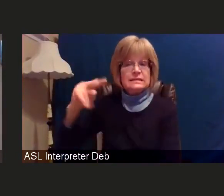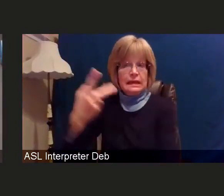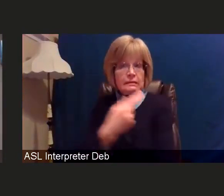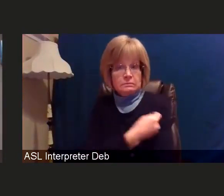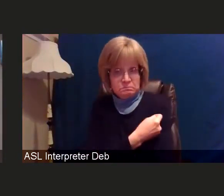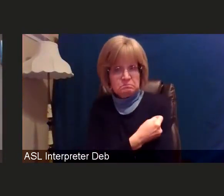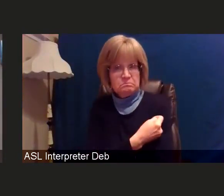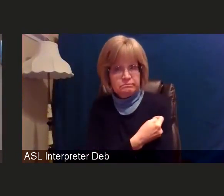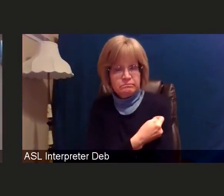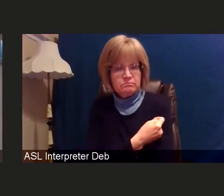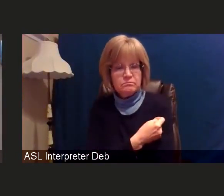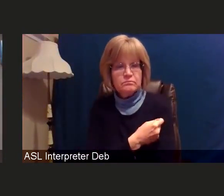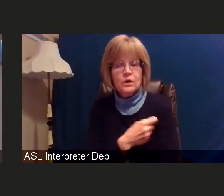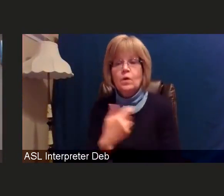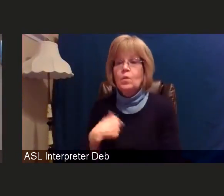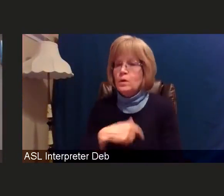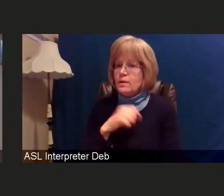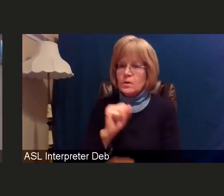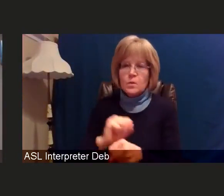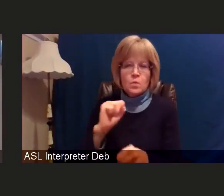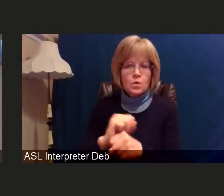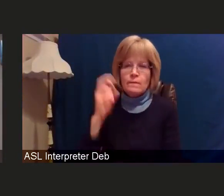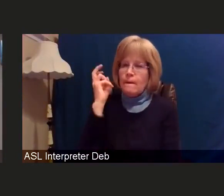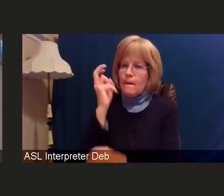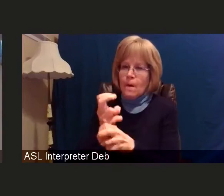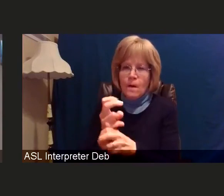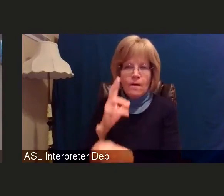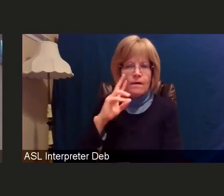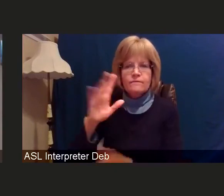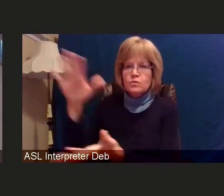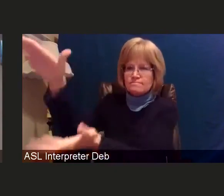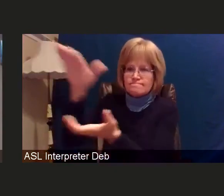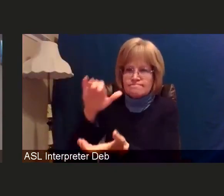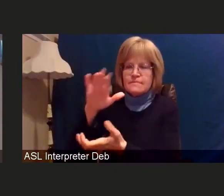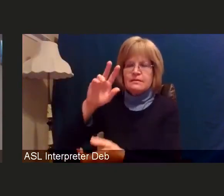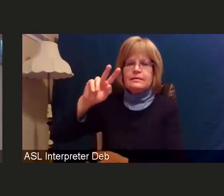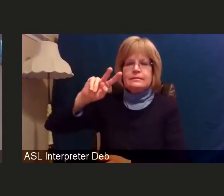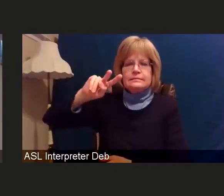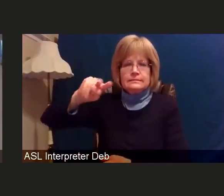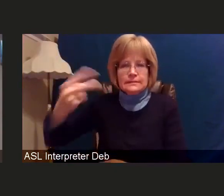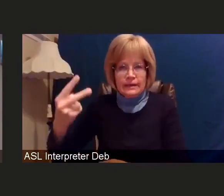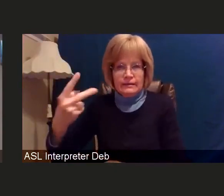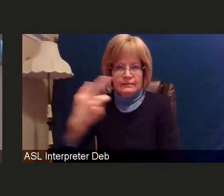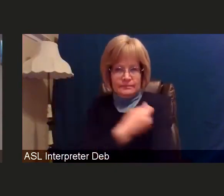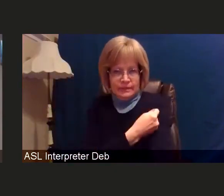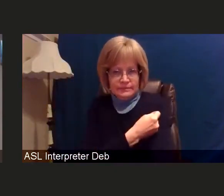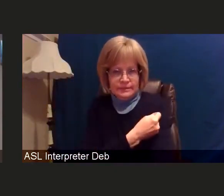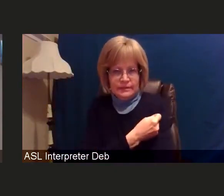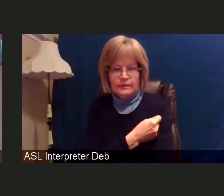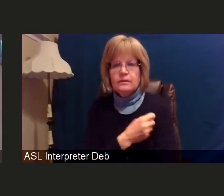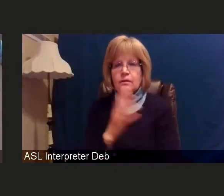I will tell you that we will work just as hard for a second dose if not harder, than we will for the first dose for you.